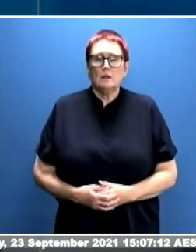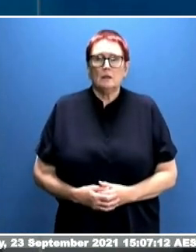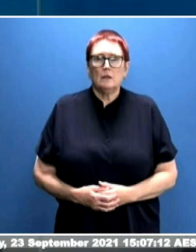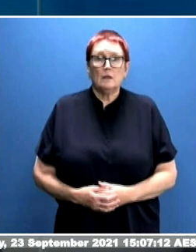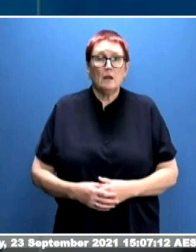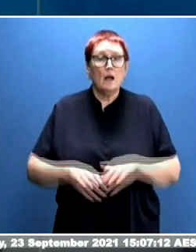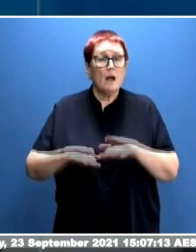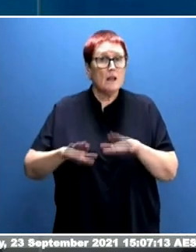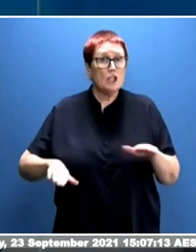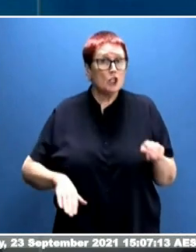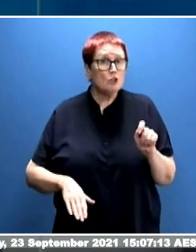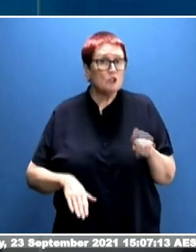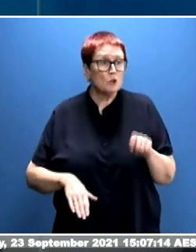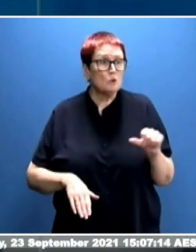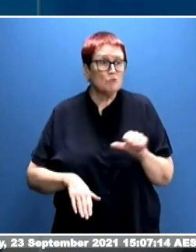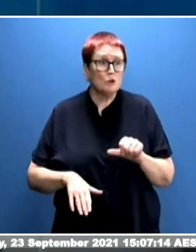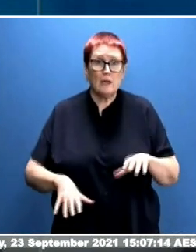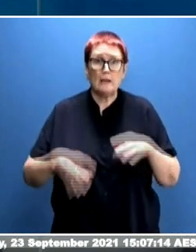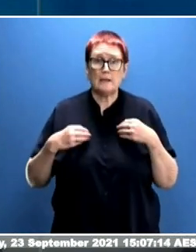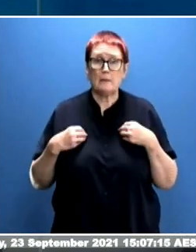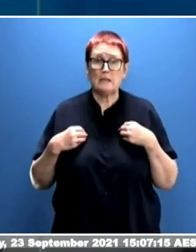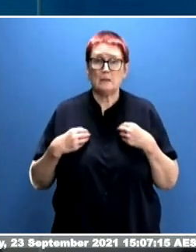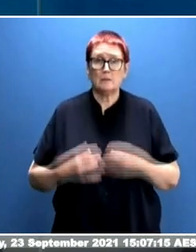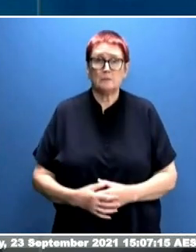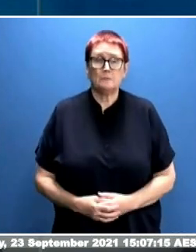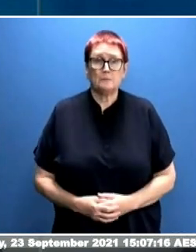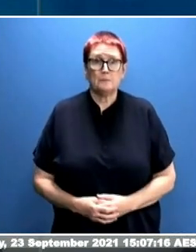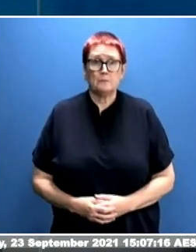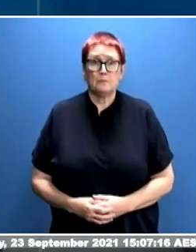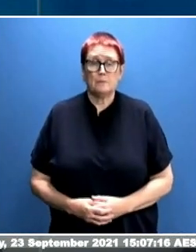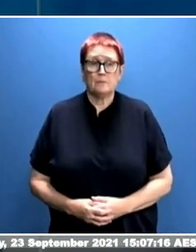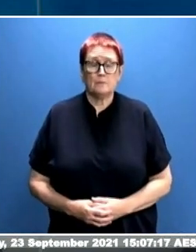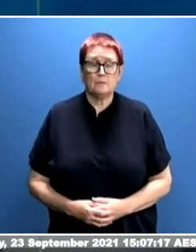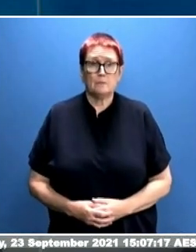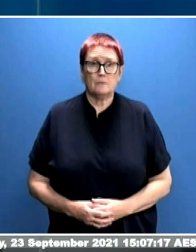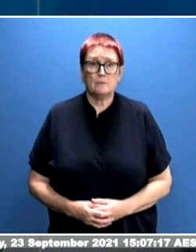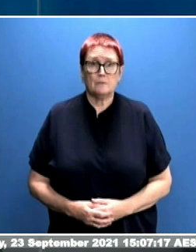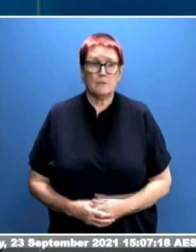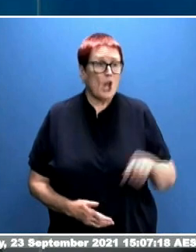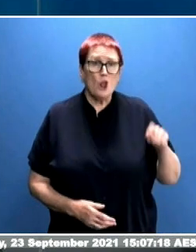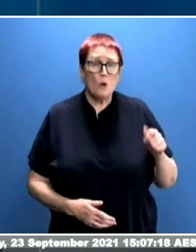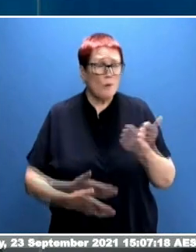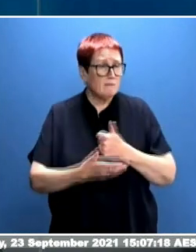We regularly get recommendations or requests from the courts for young